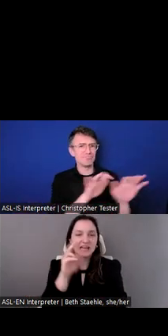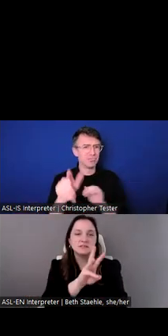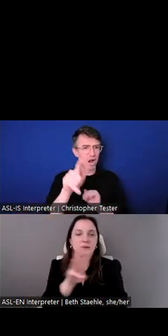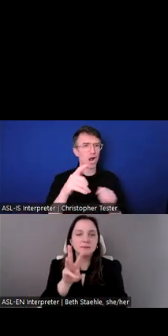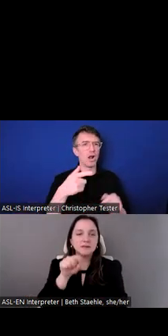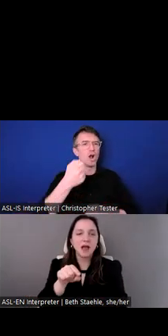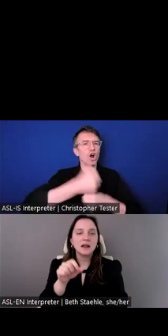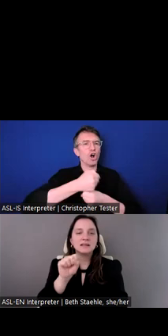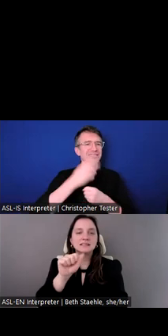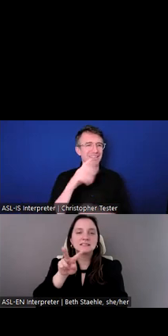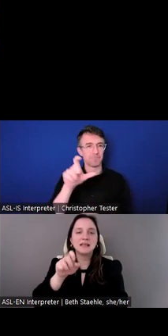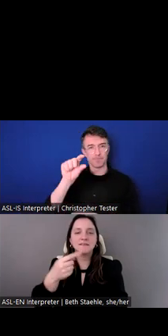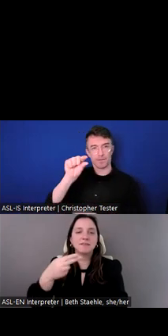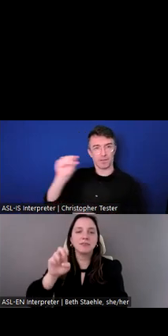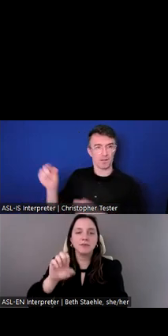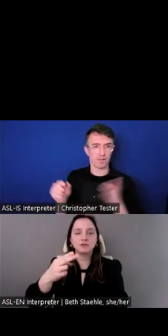Www.savethechildren.org.